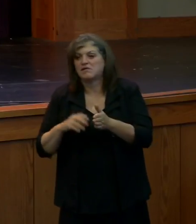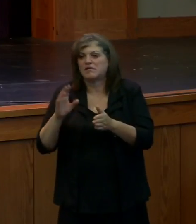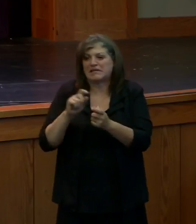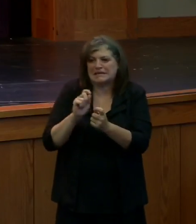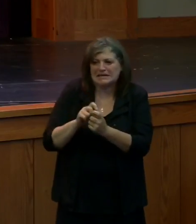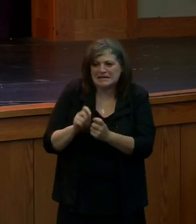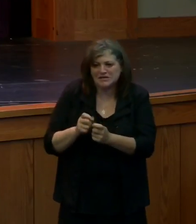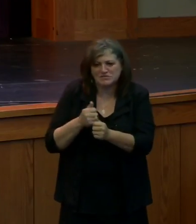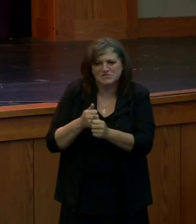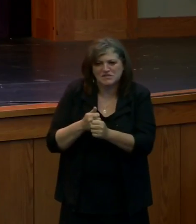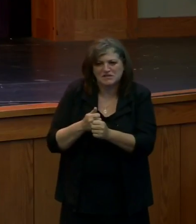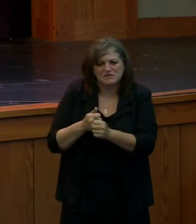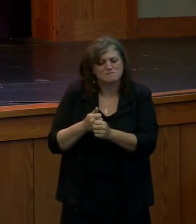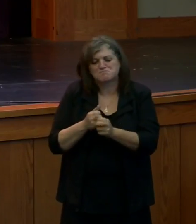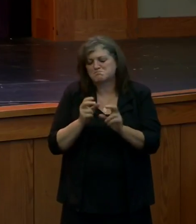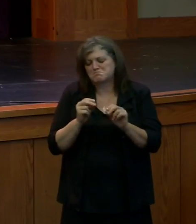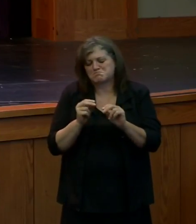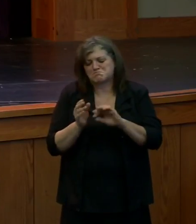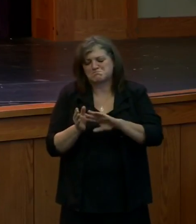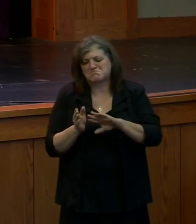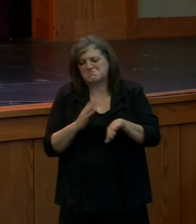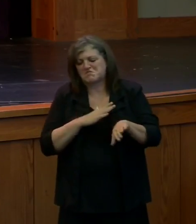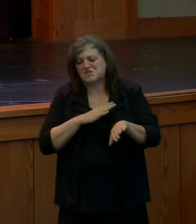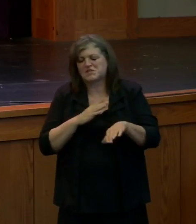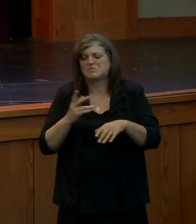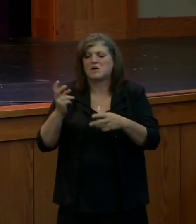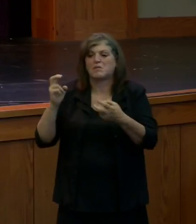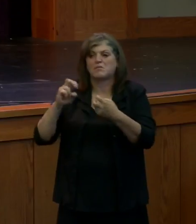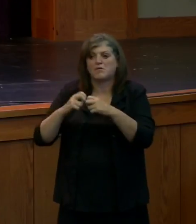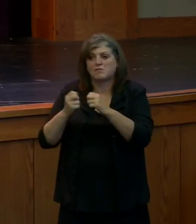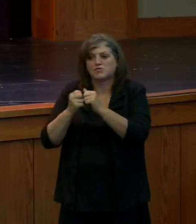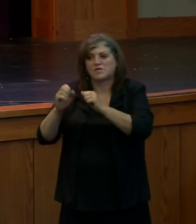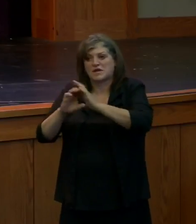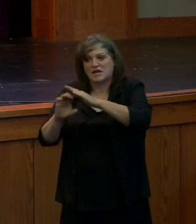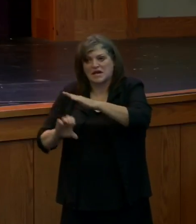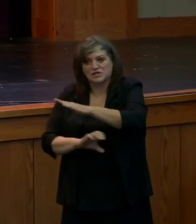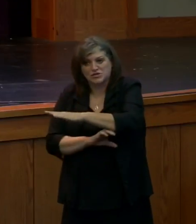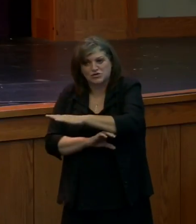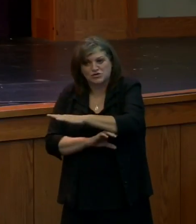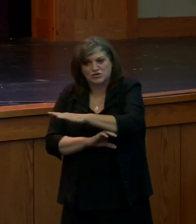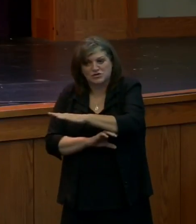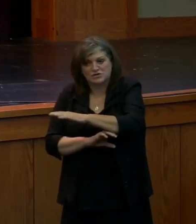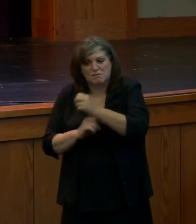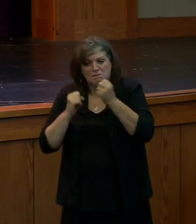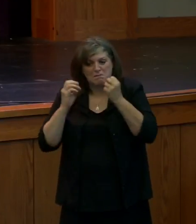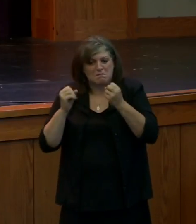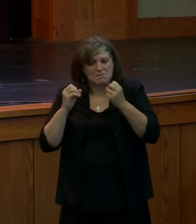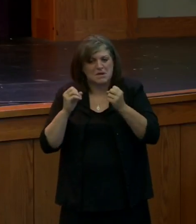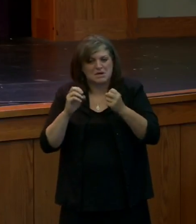I HAD LOTS OF PROBLEMS WITH THE CONSTITUTION BUT I AM NOT IN A